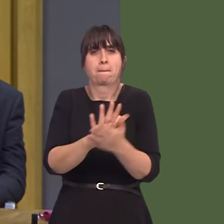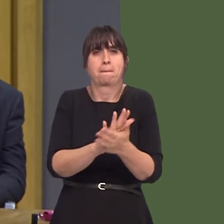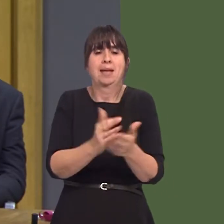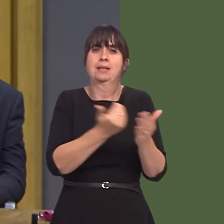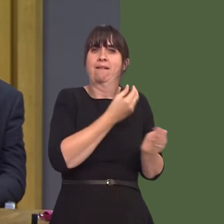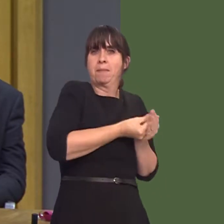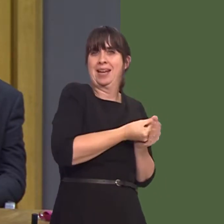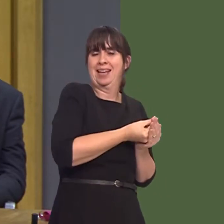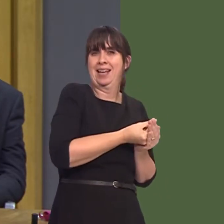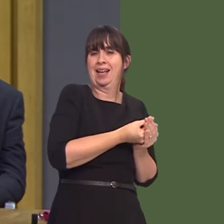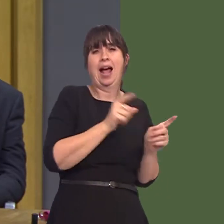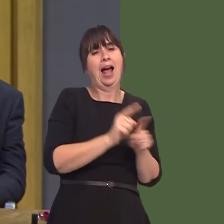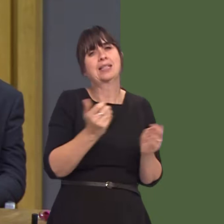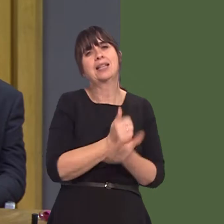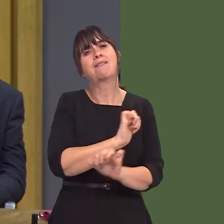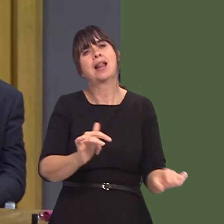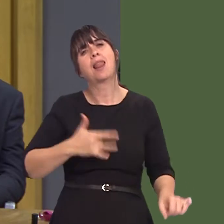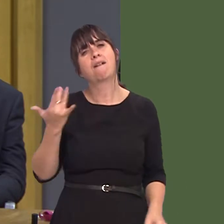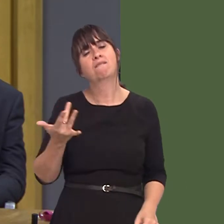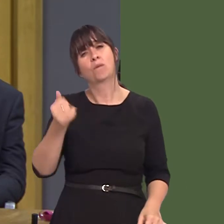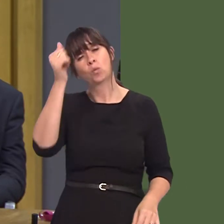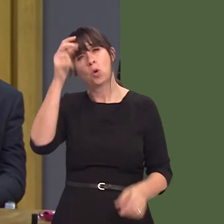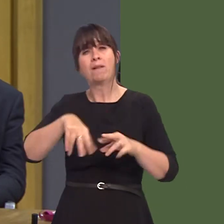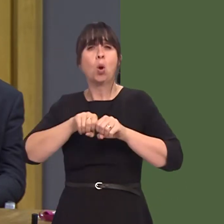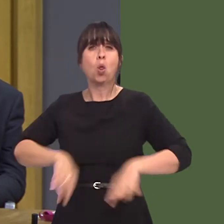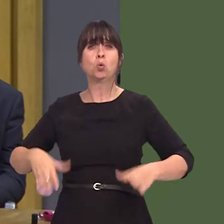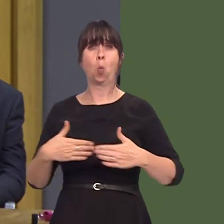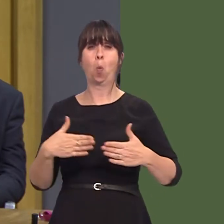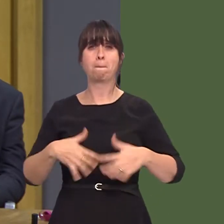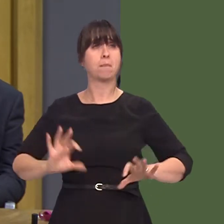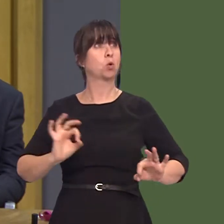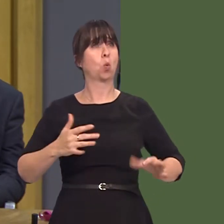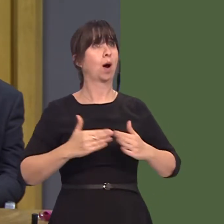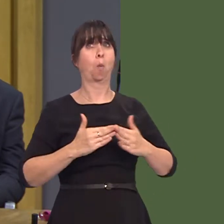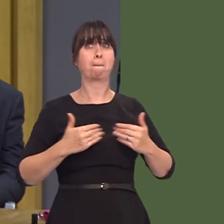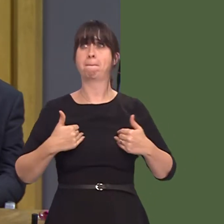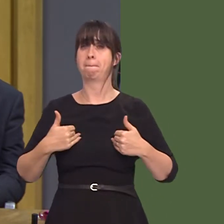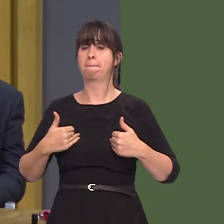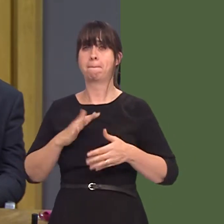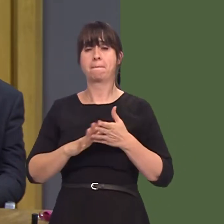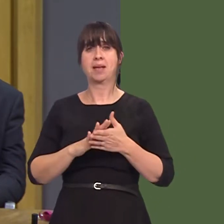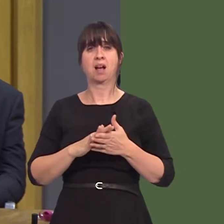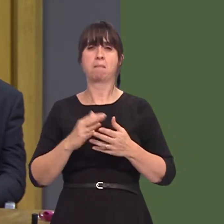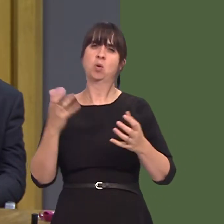It also saves lives, because the increase in recent drug-related deaths is linked to